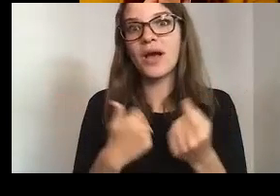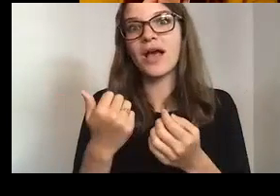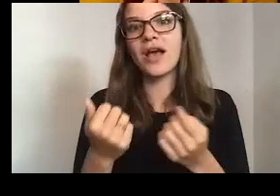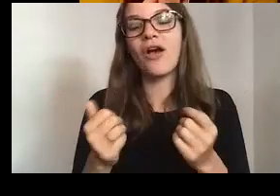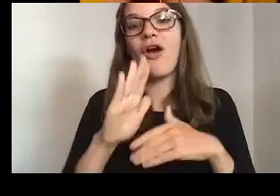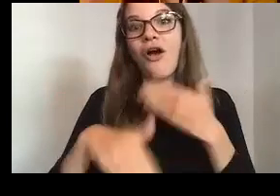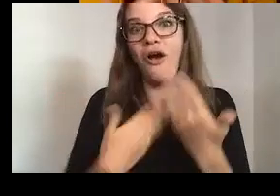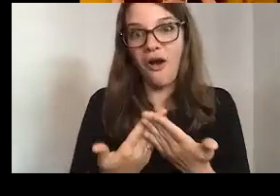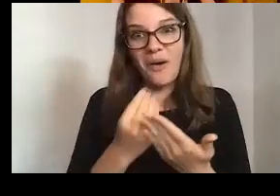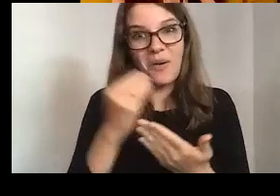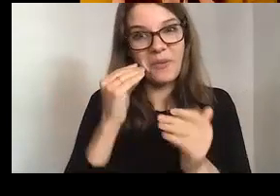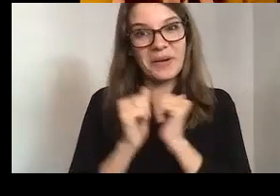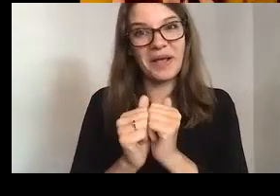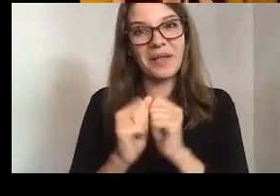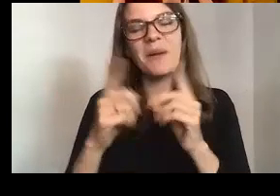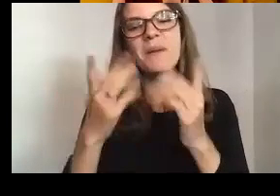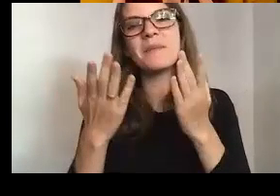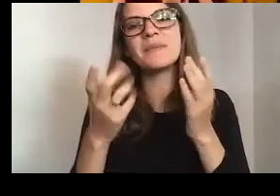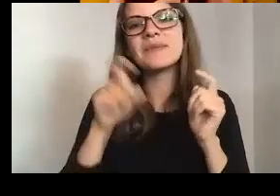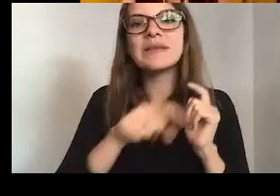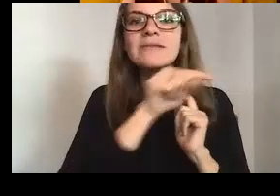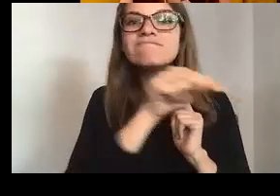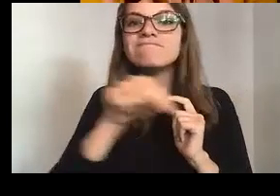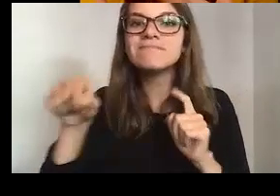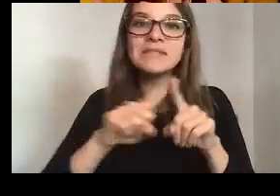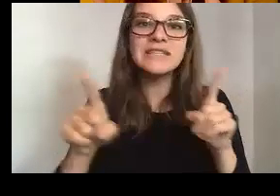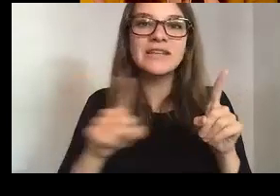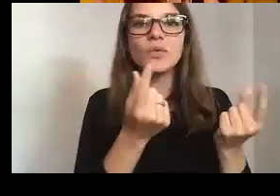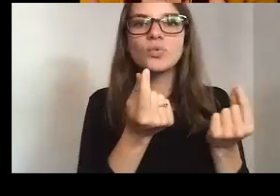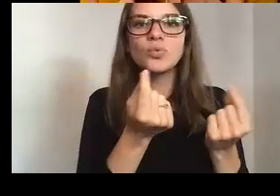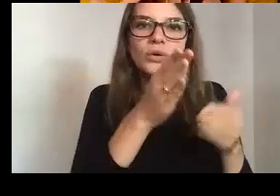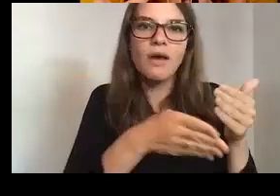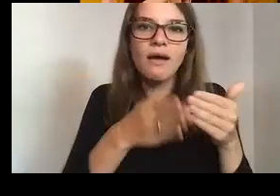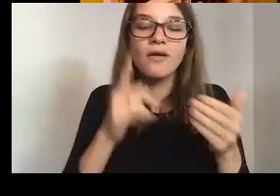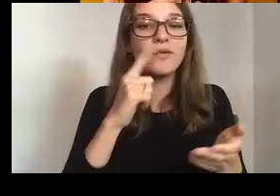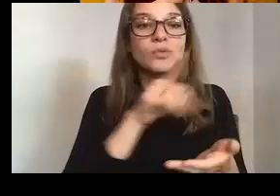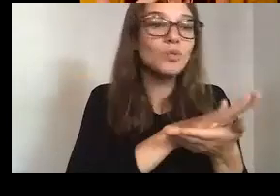home but needing to get different things done whether it's work or school or recreation time